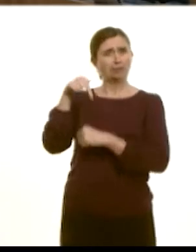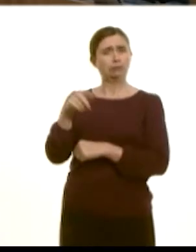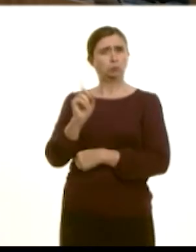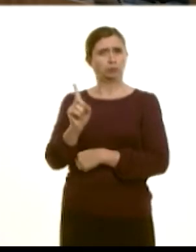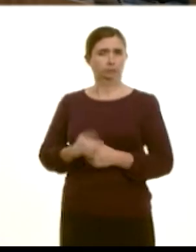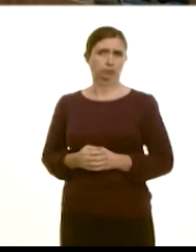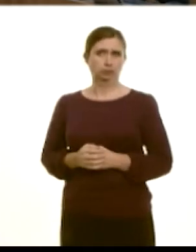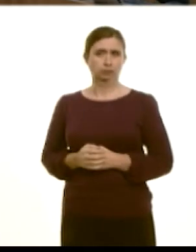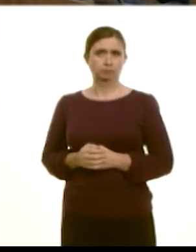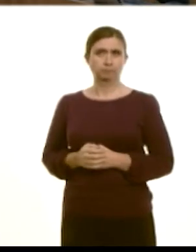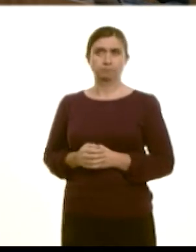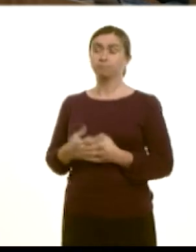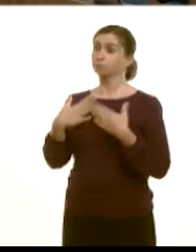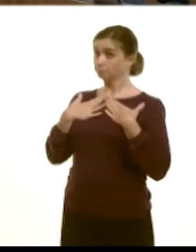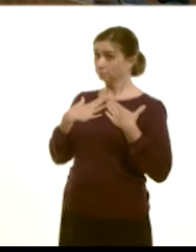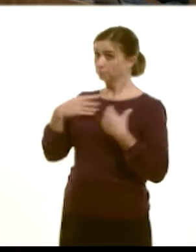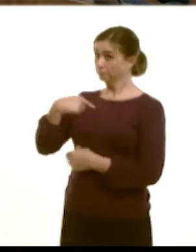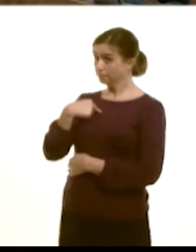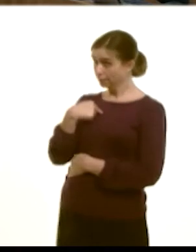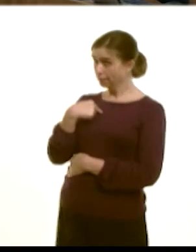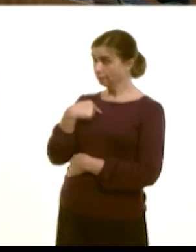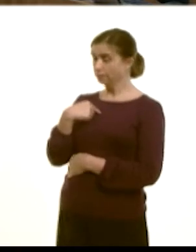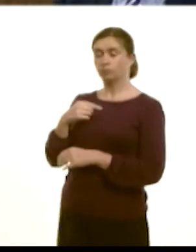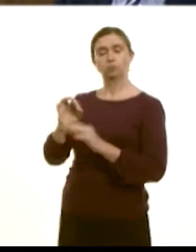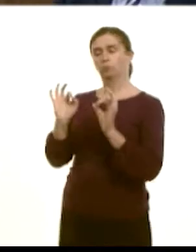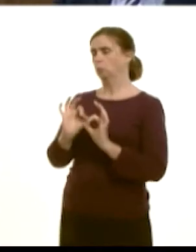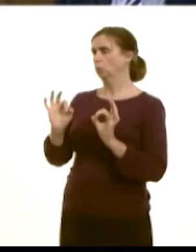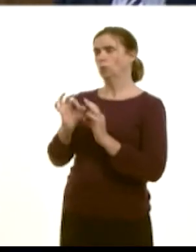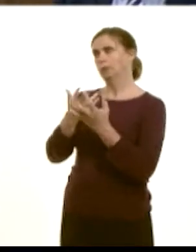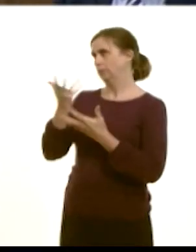Carwyn Jones: Personally, I have had no such discussions, but there is a means of dealing